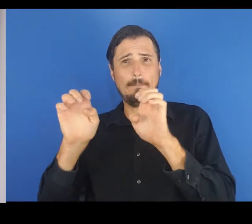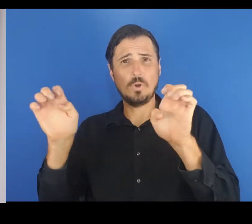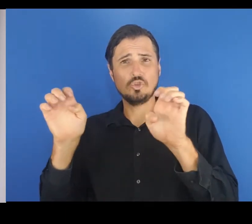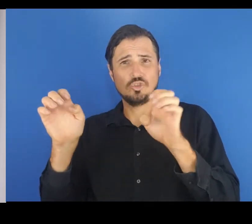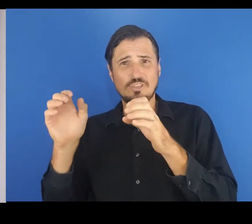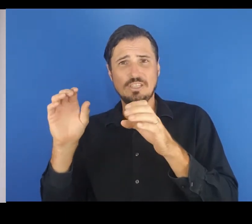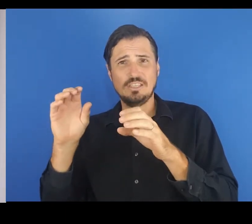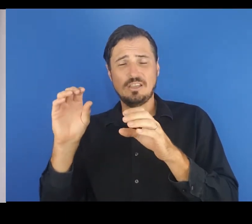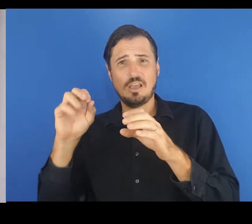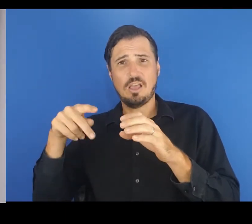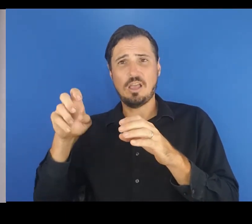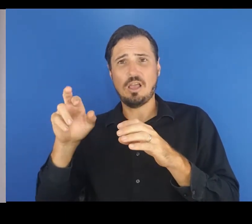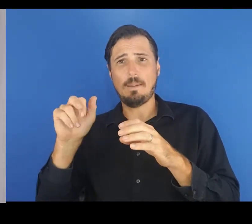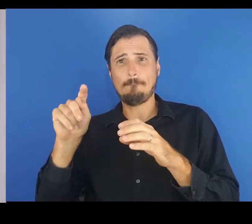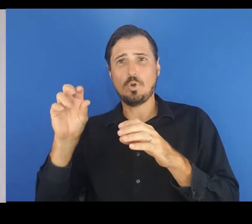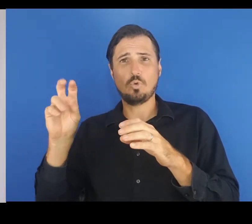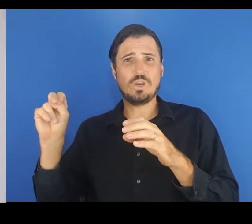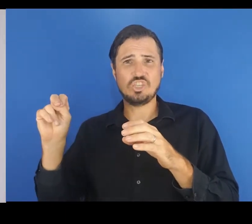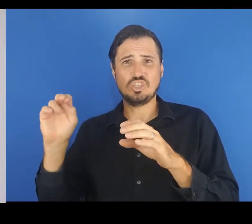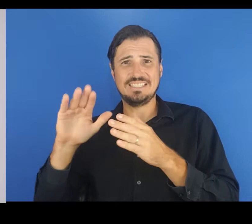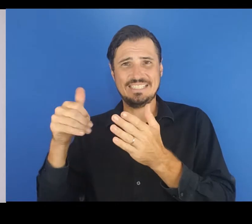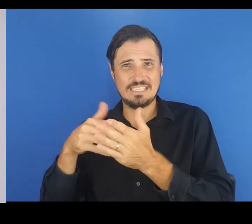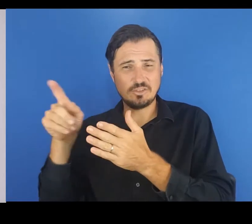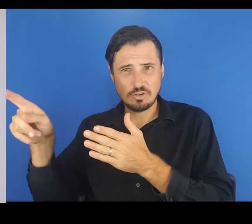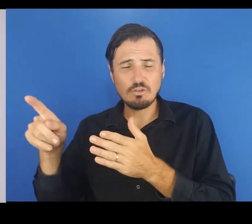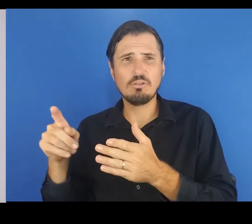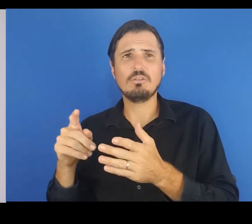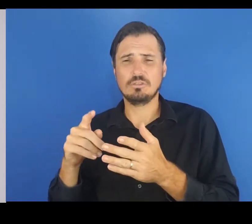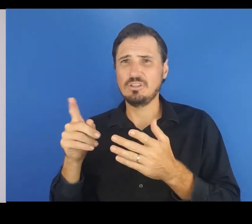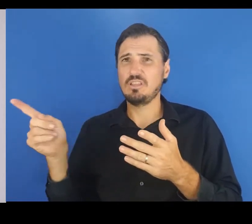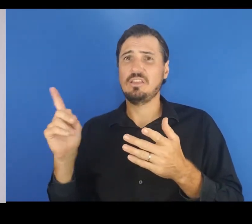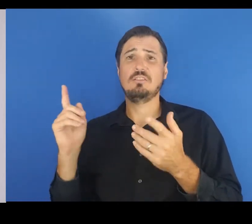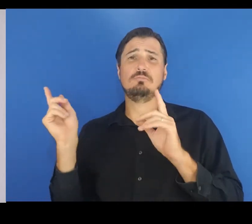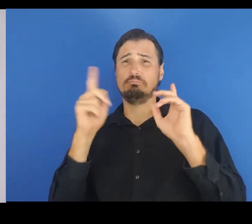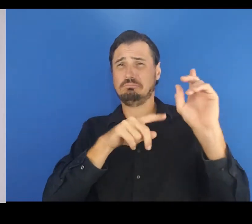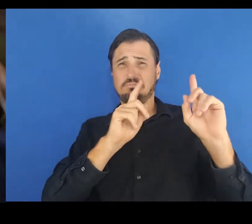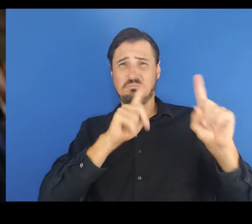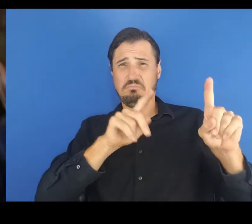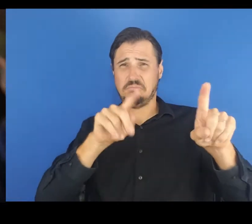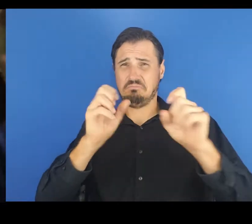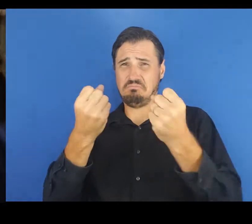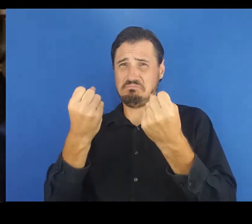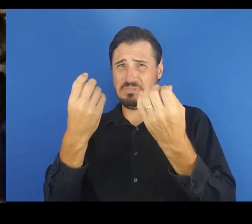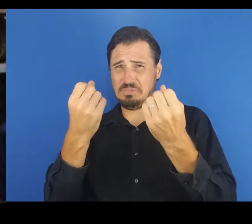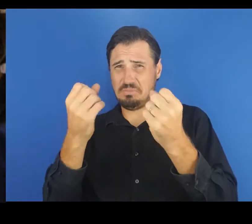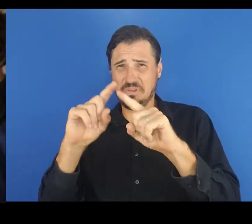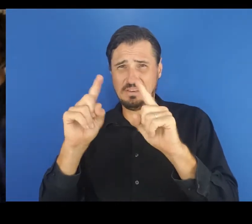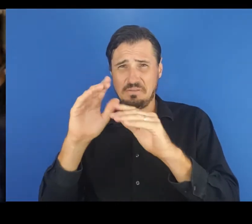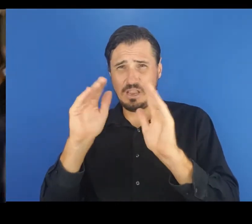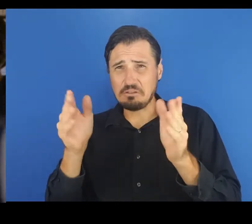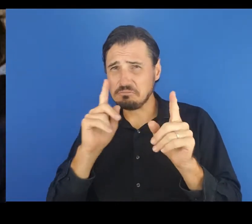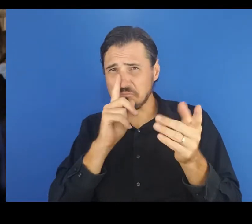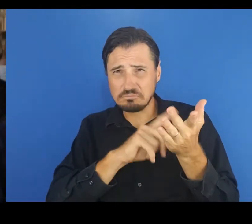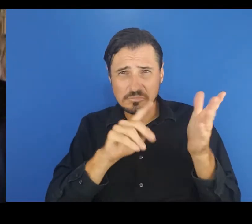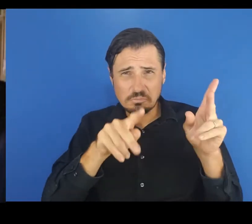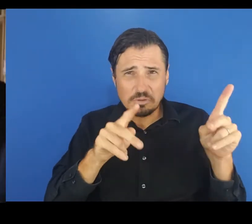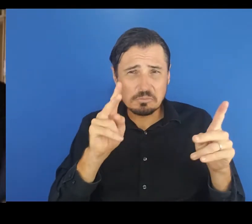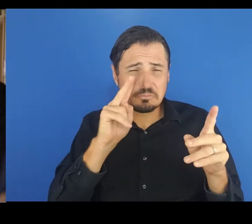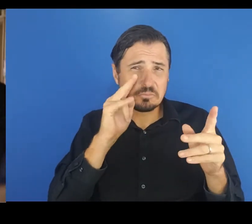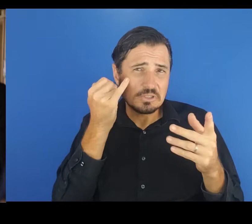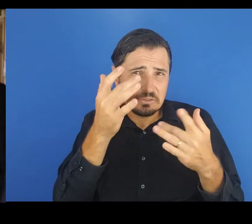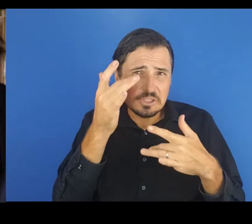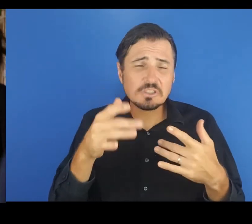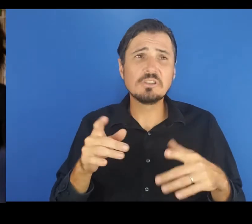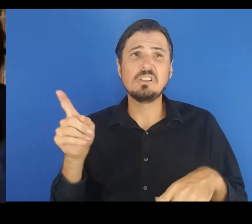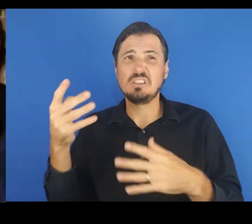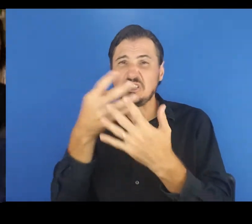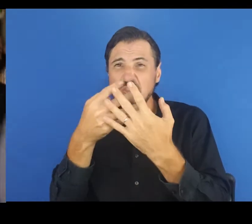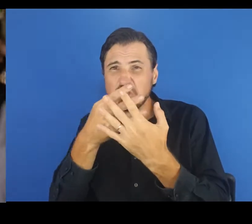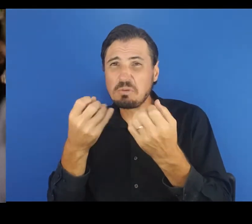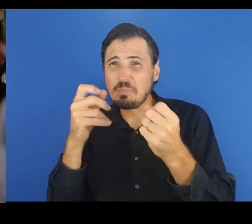conduct more than 90,000 quarantine compliance and wellness checks, screened more than 200,000 passengers at the airport.